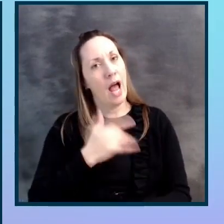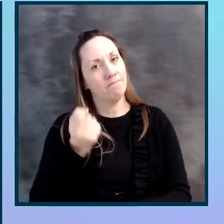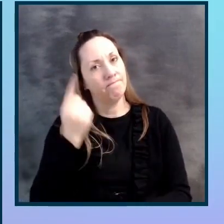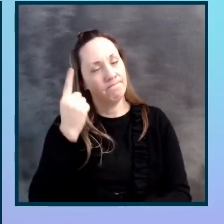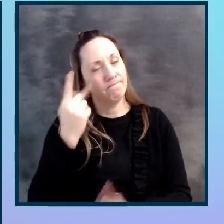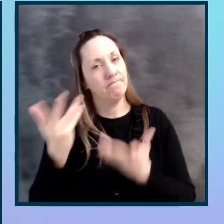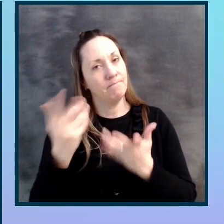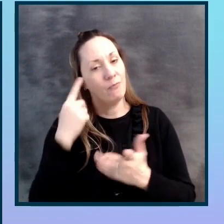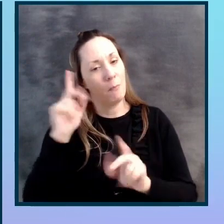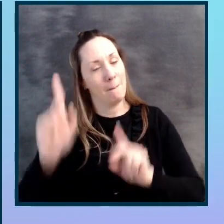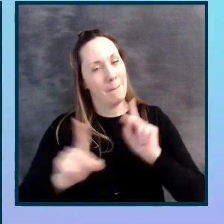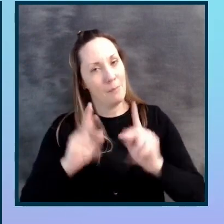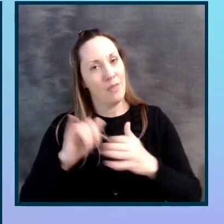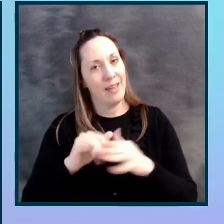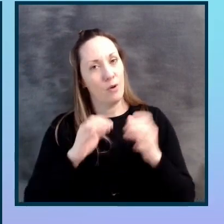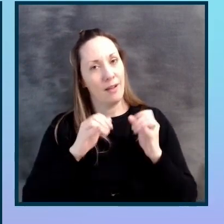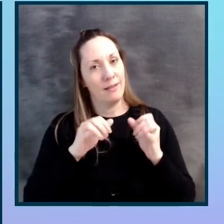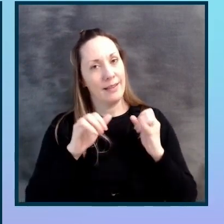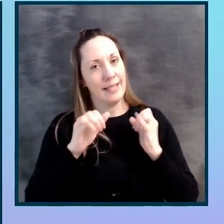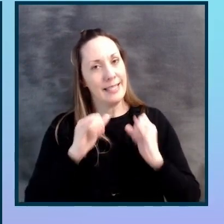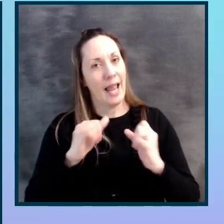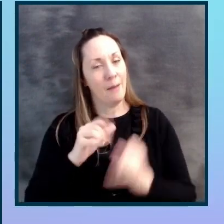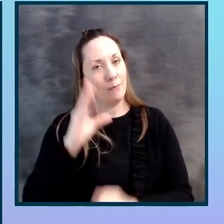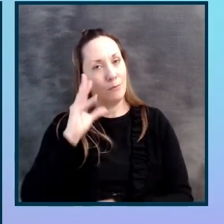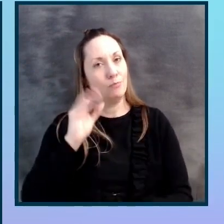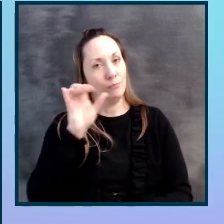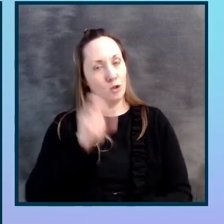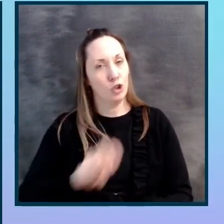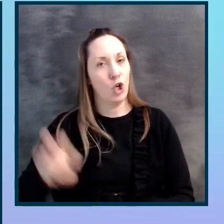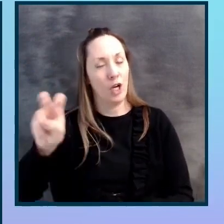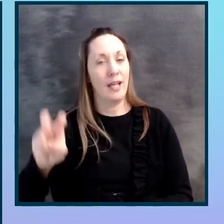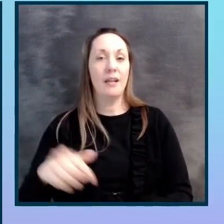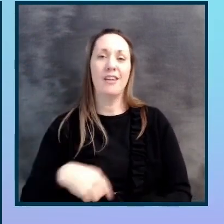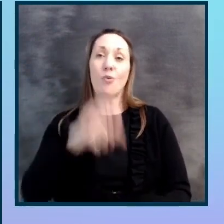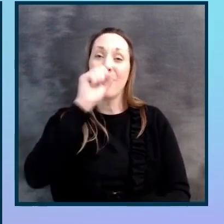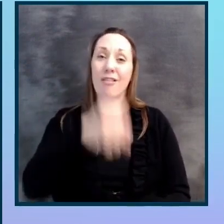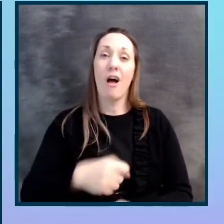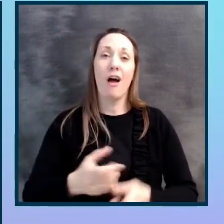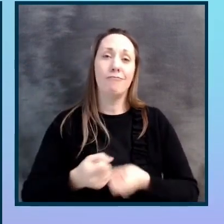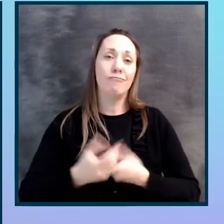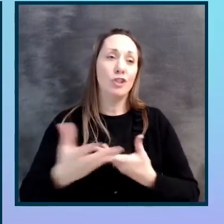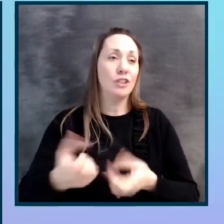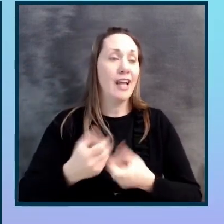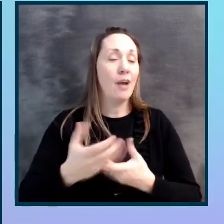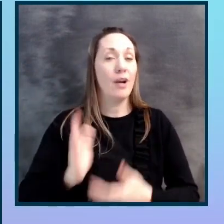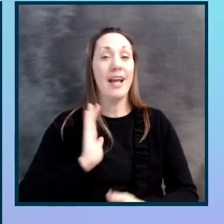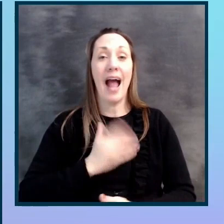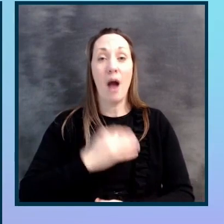for people who are on the same journey with us. We love sharing our ideas. we love hearing other people's ideas.